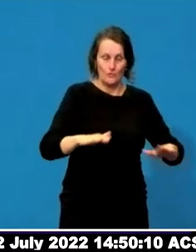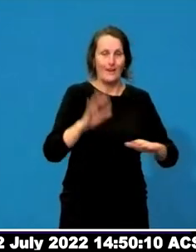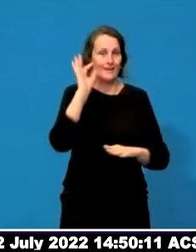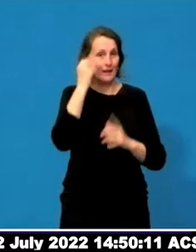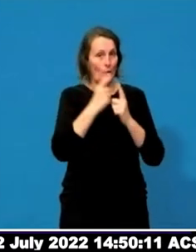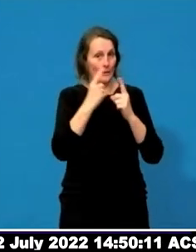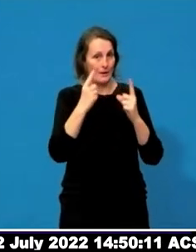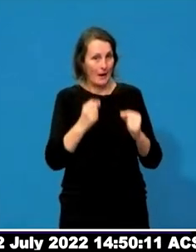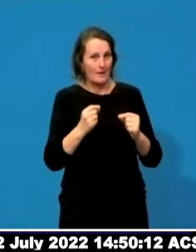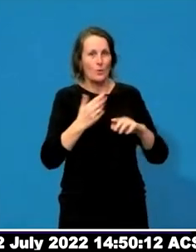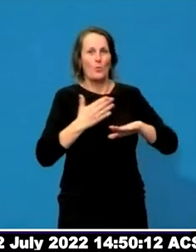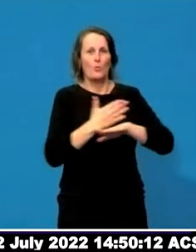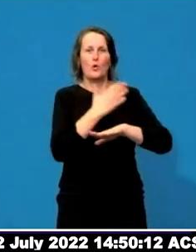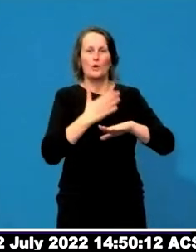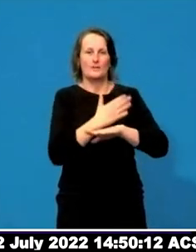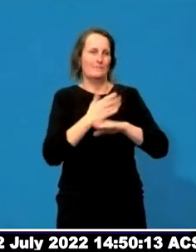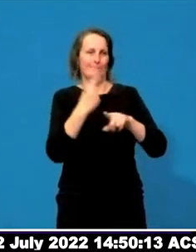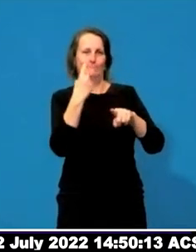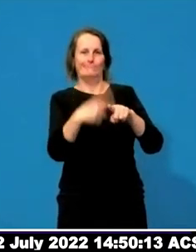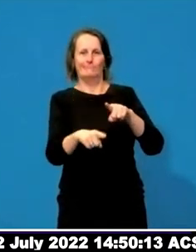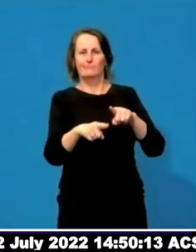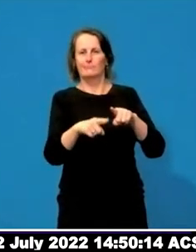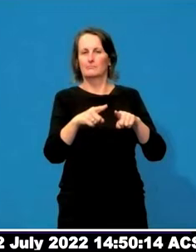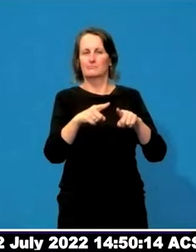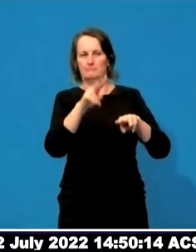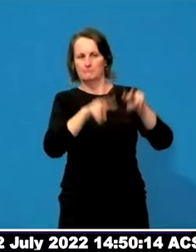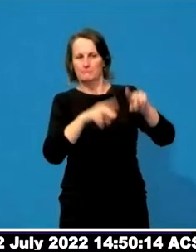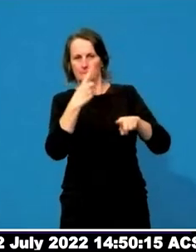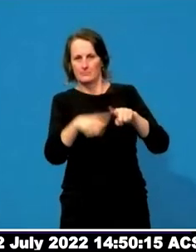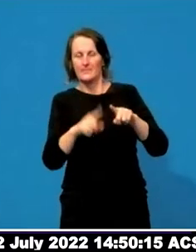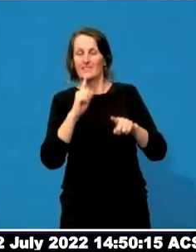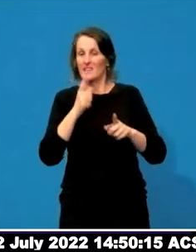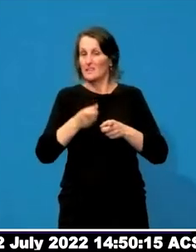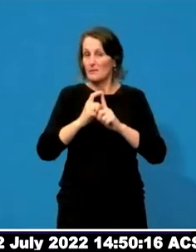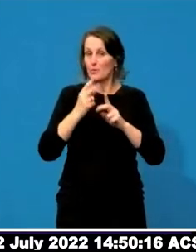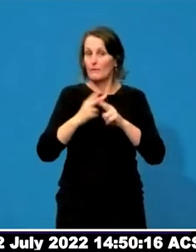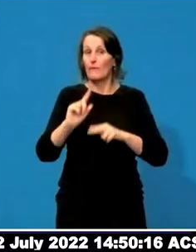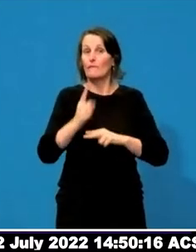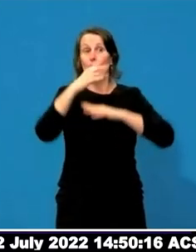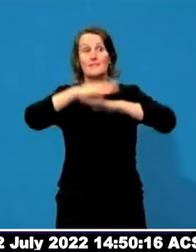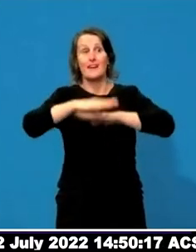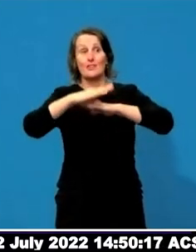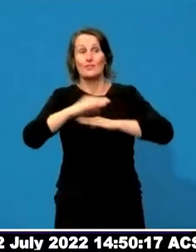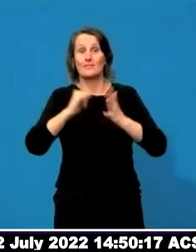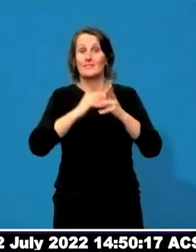is difficult in circumstances where First Nations potential staff members may have a criminal record."